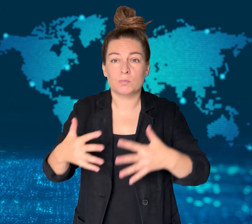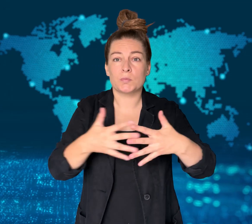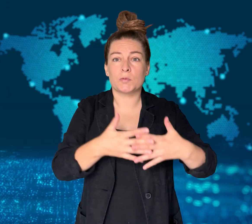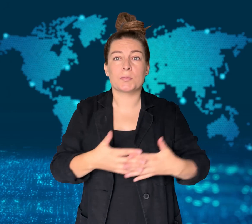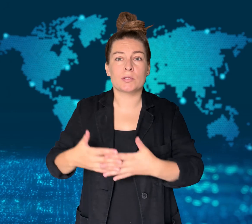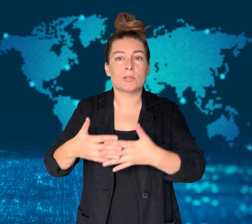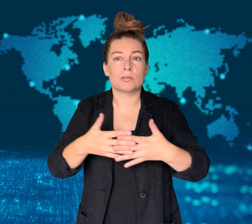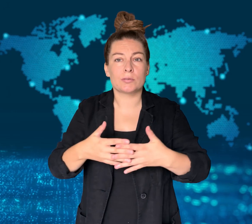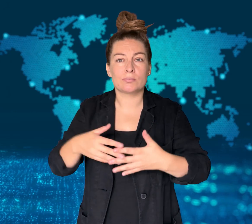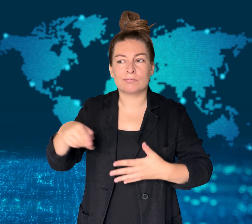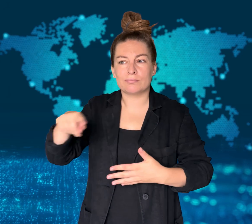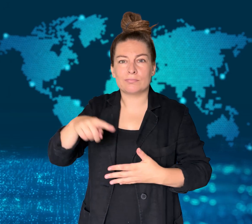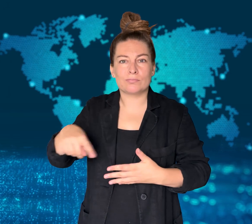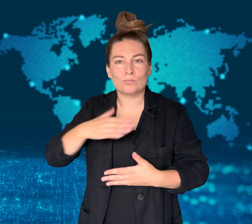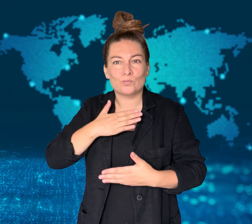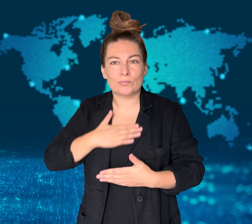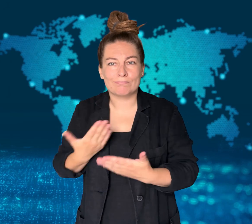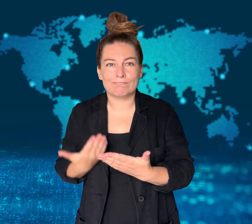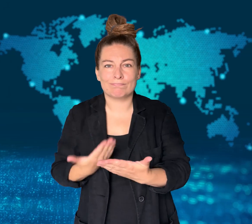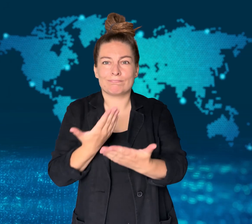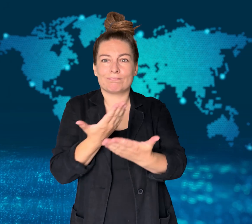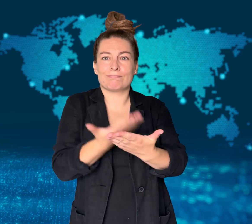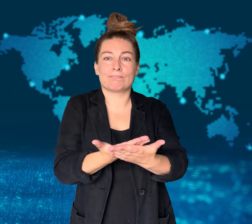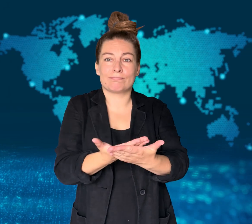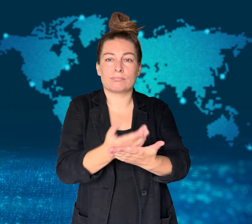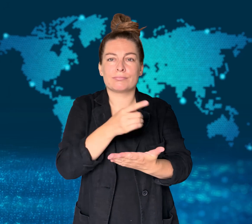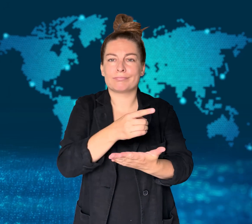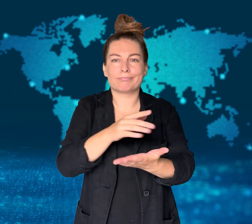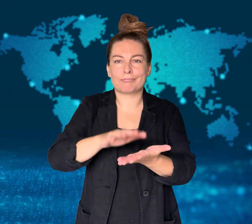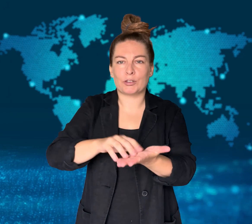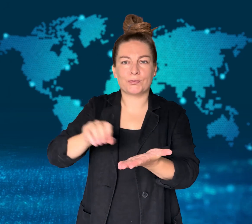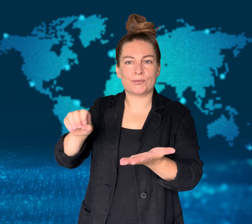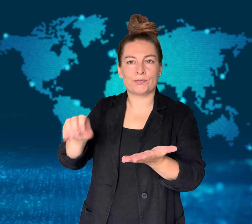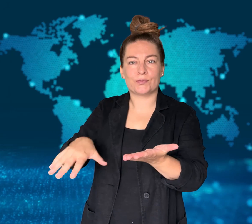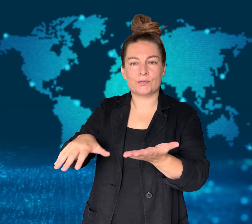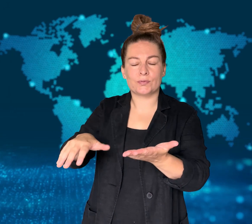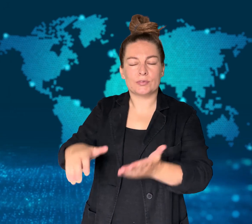Plea deal revoked